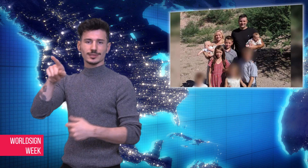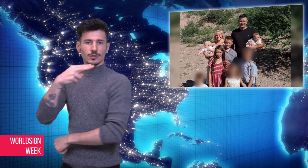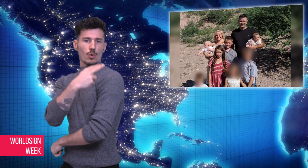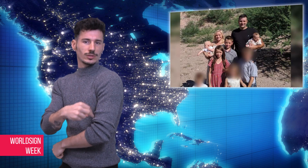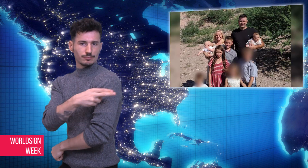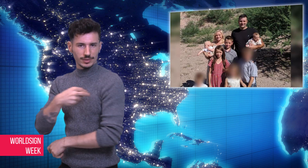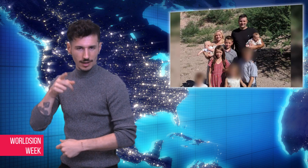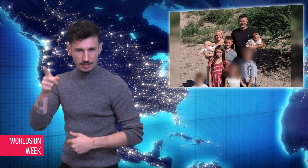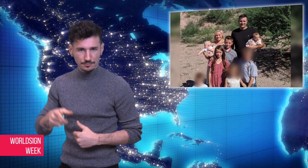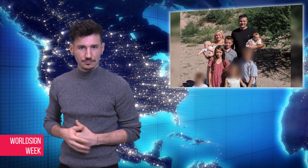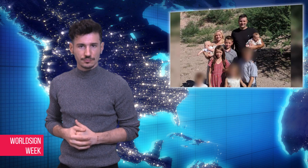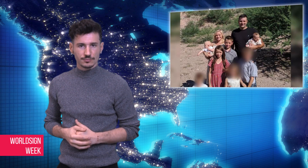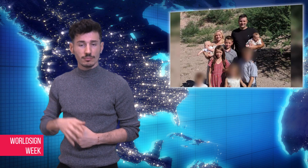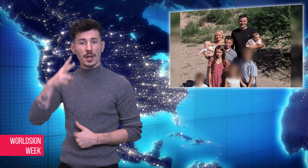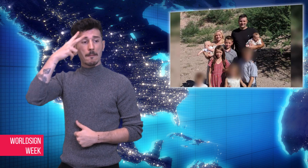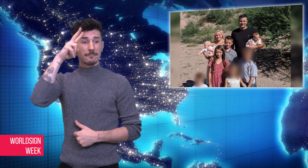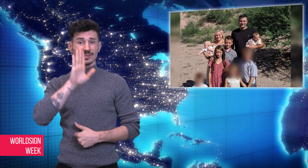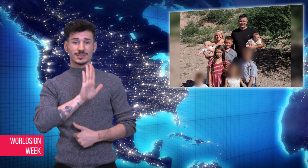treatment in the US.